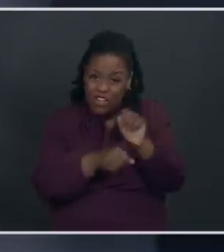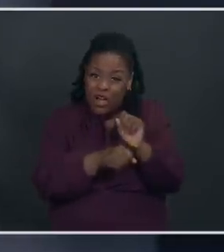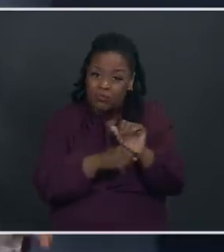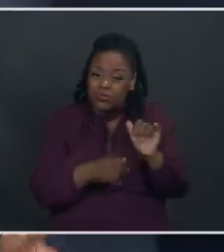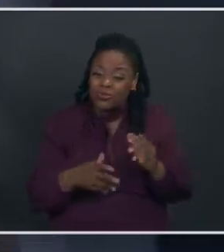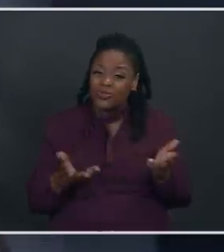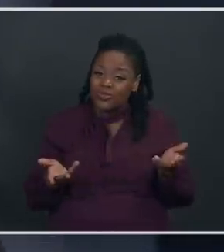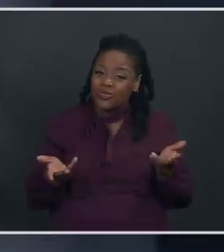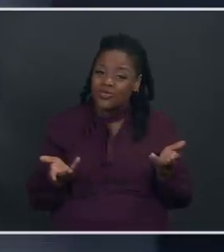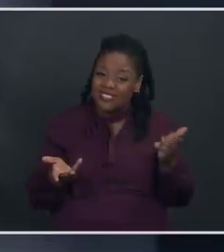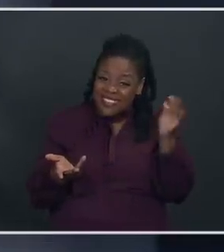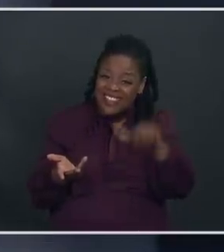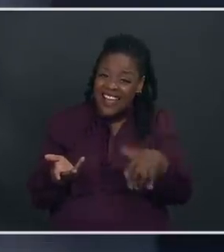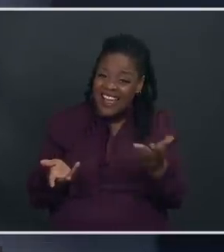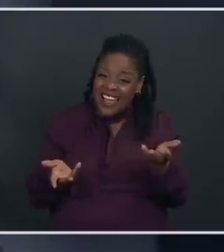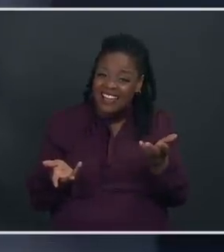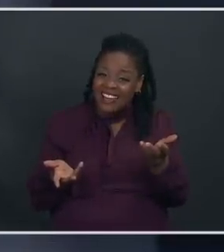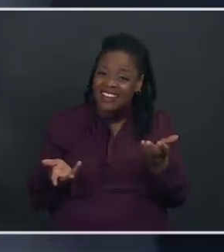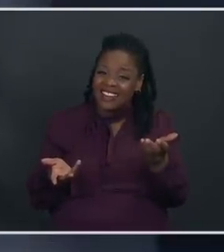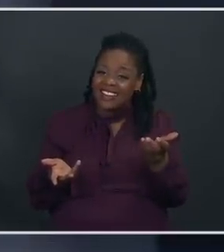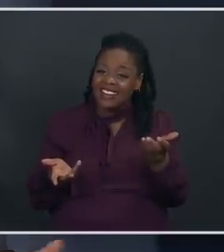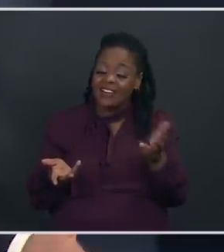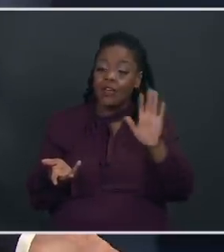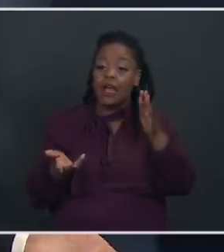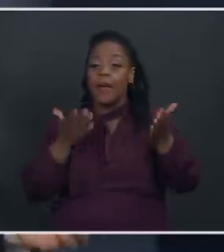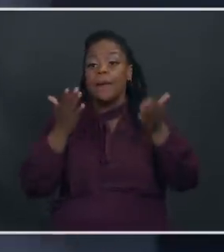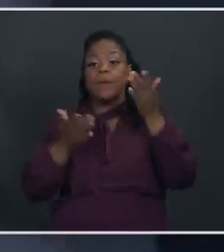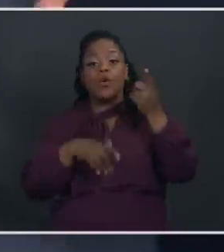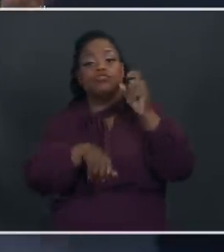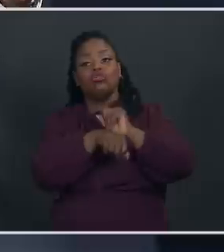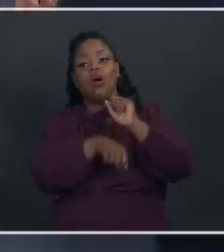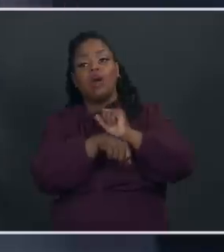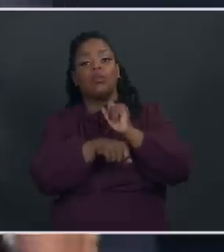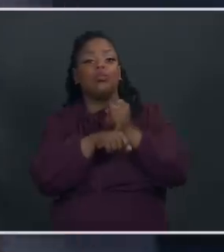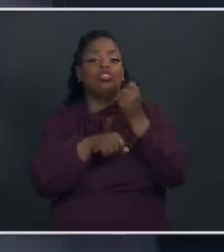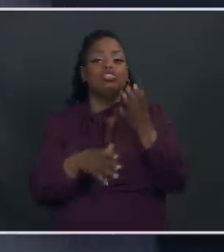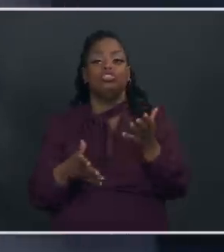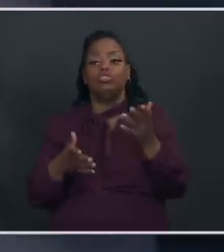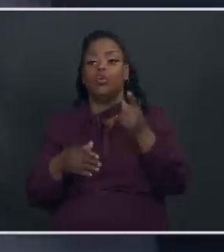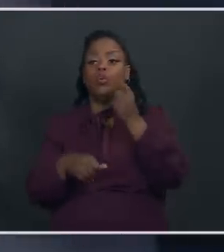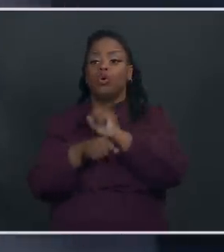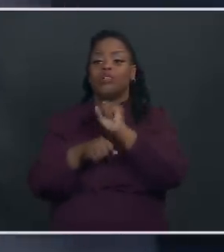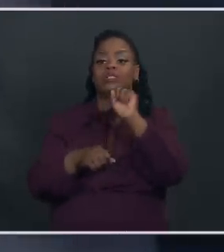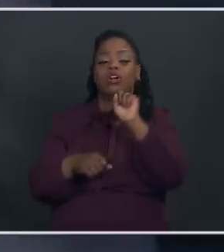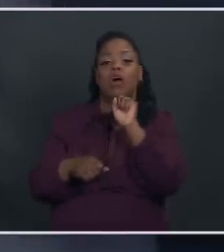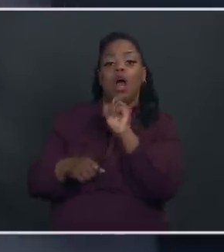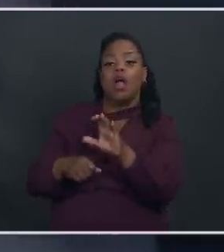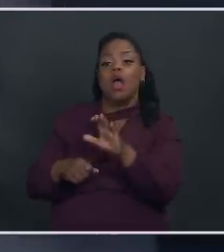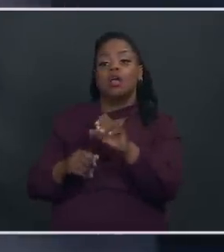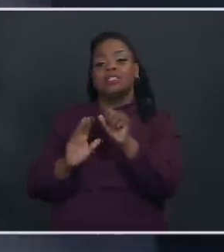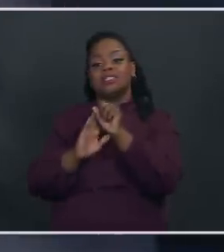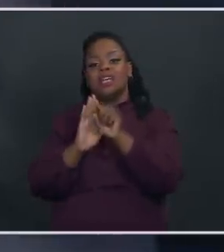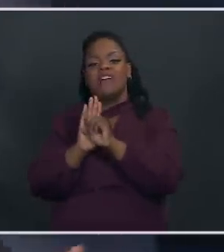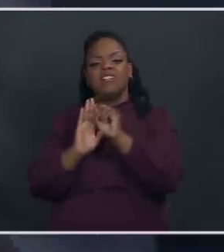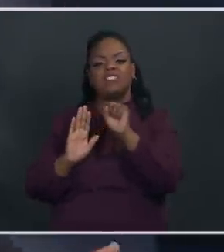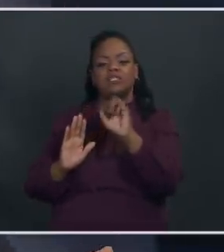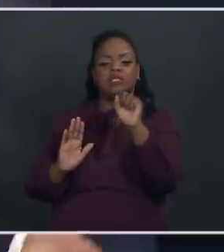putting together a BMW, which happens to be made there, and -- and is currently an internal combustion engine,